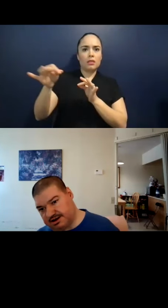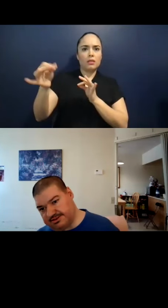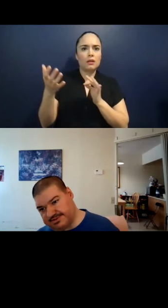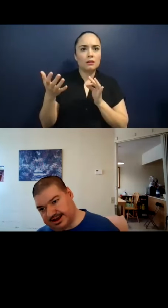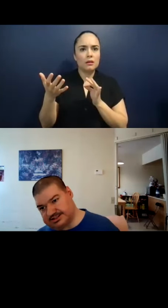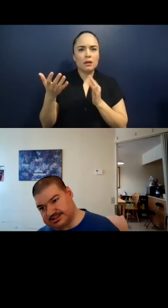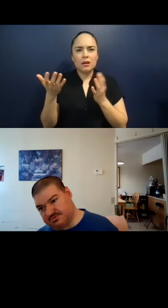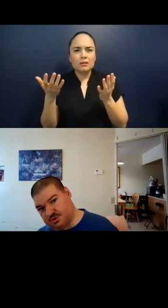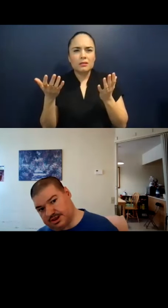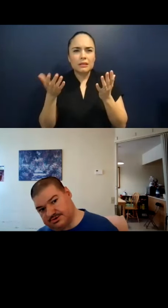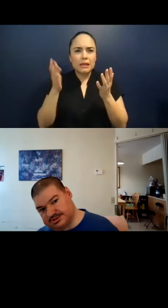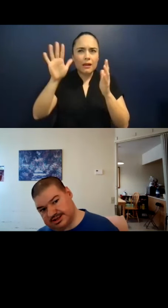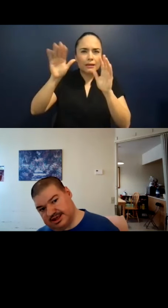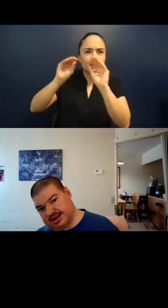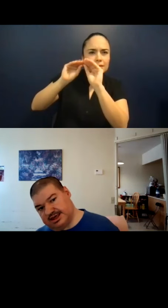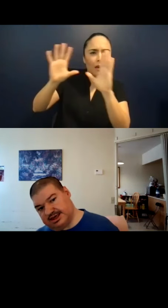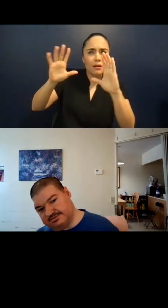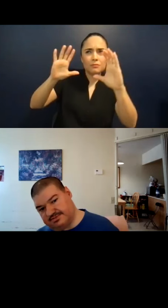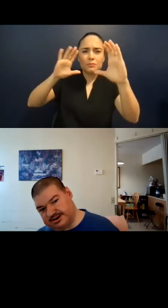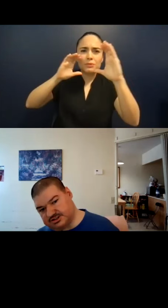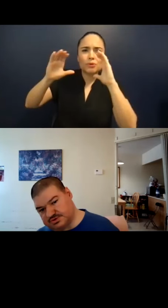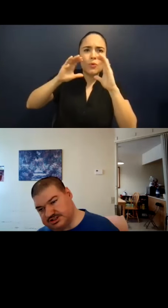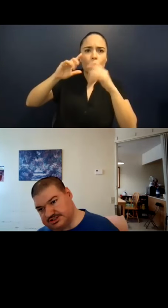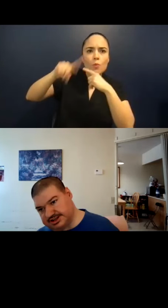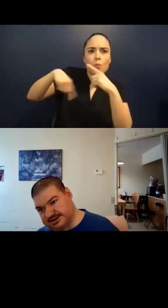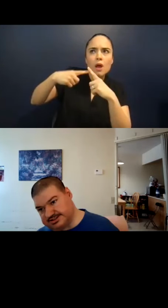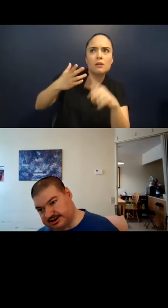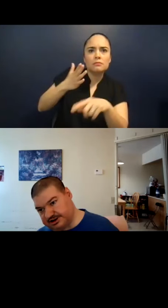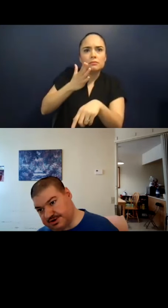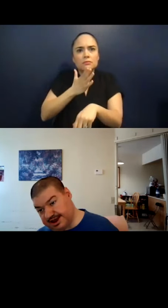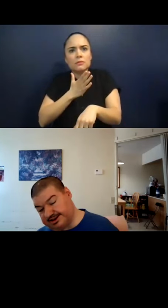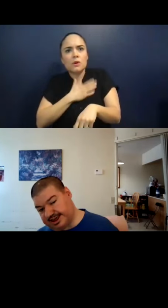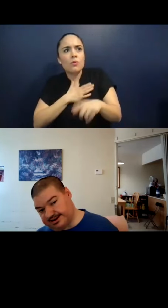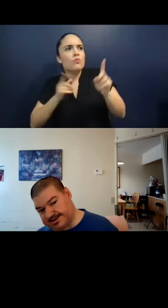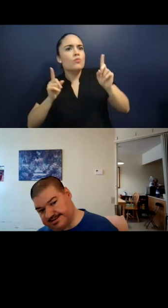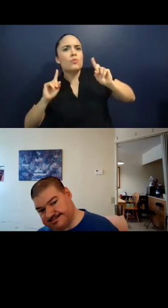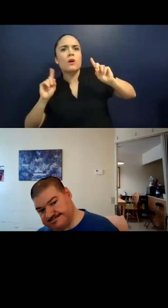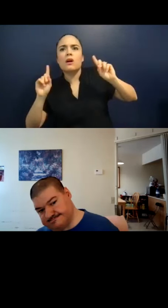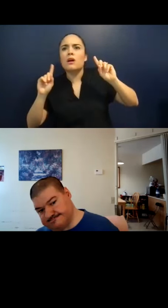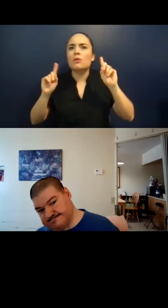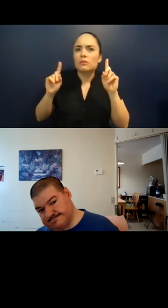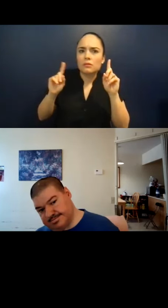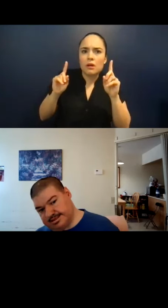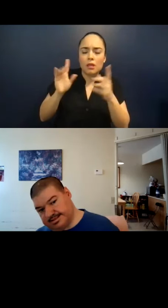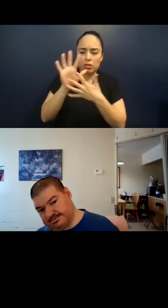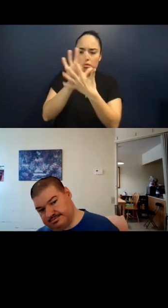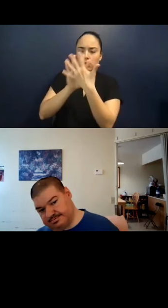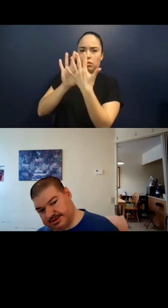is that we are not prioritized and we don't have access